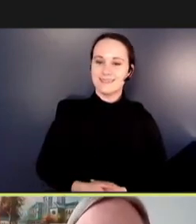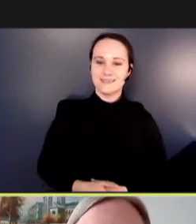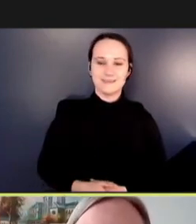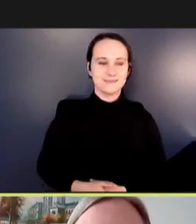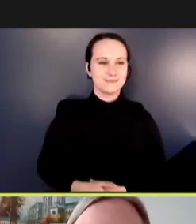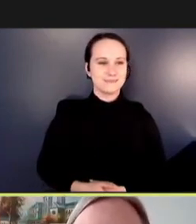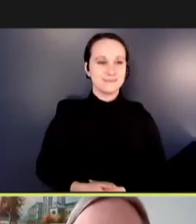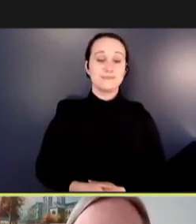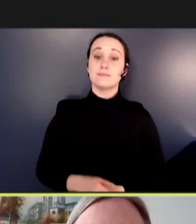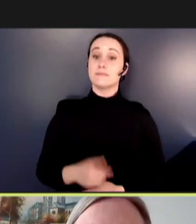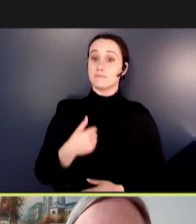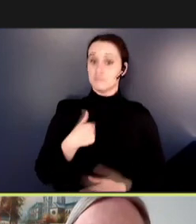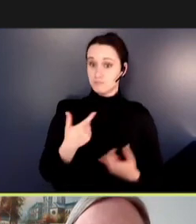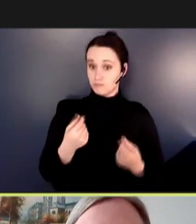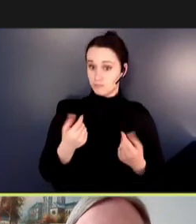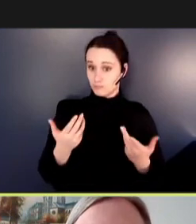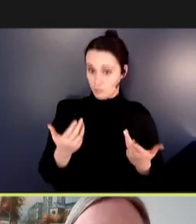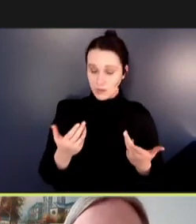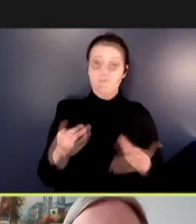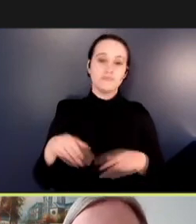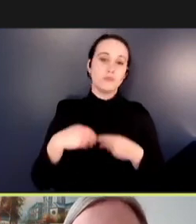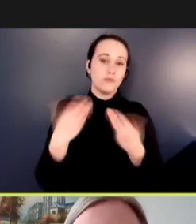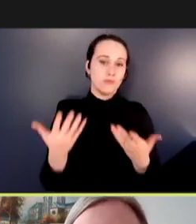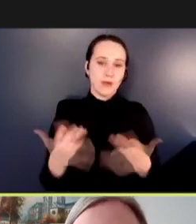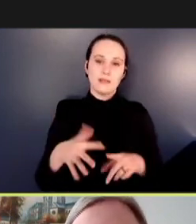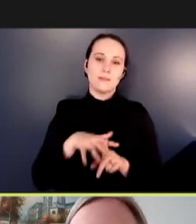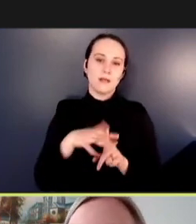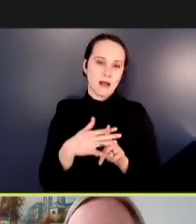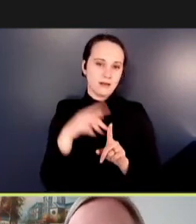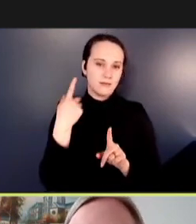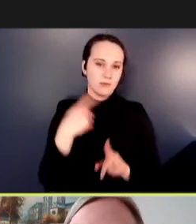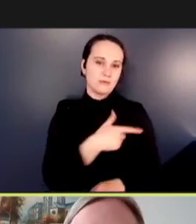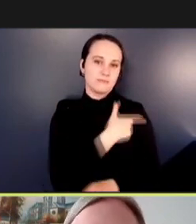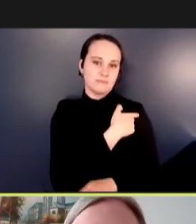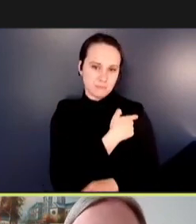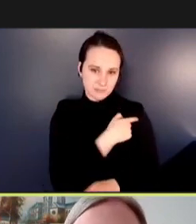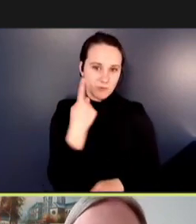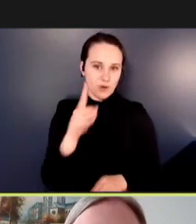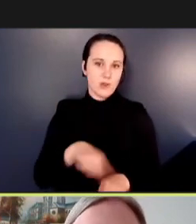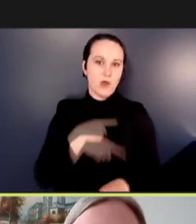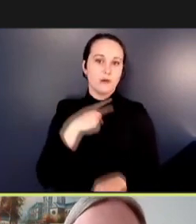What I'd like to do today is provide some context for immunization in a long-term care setting. Over